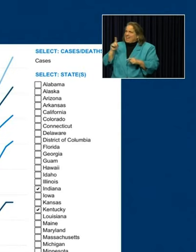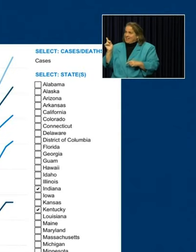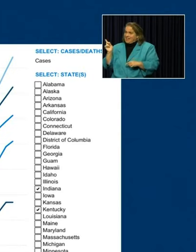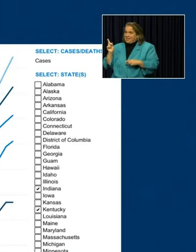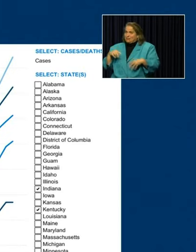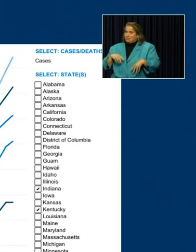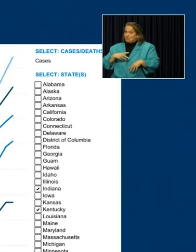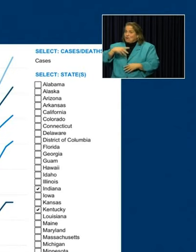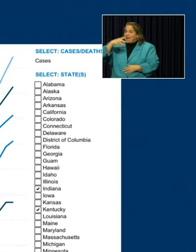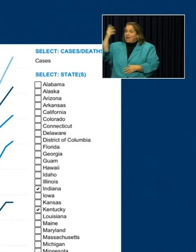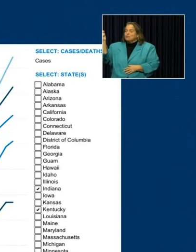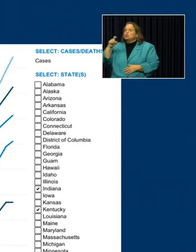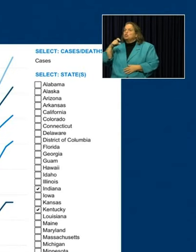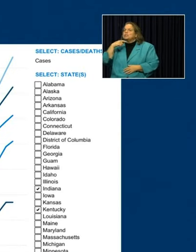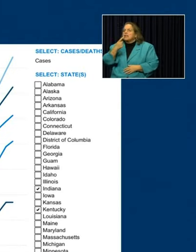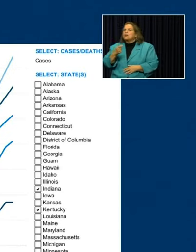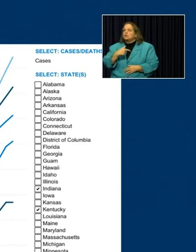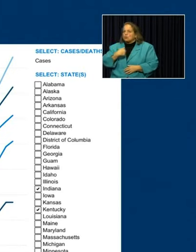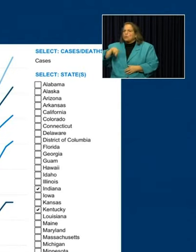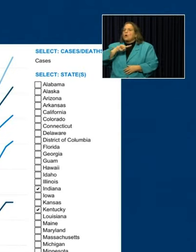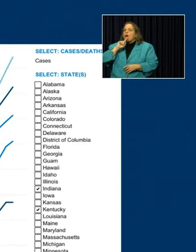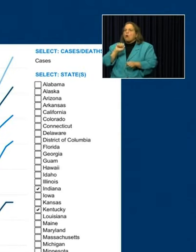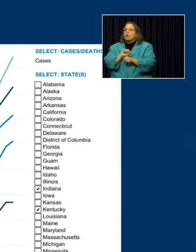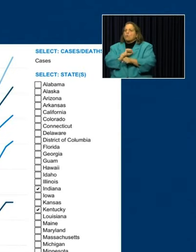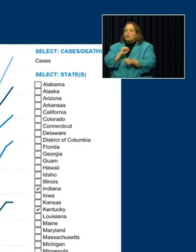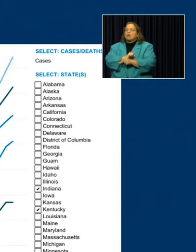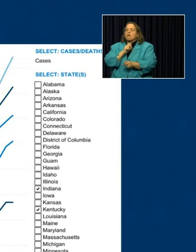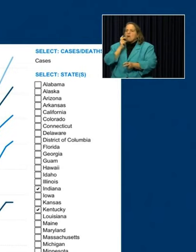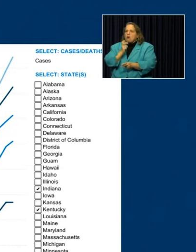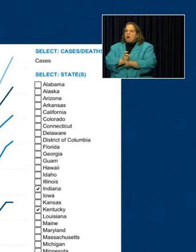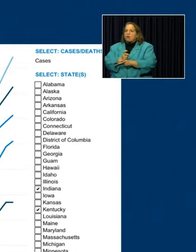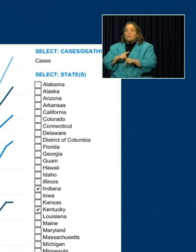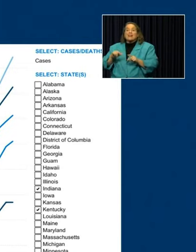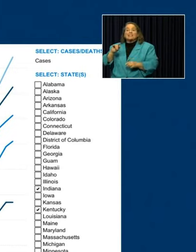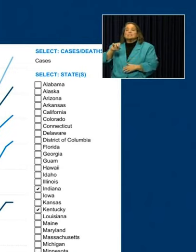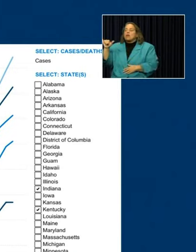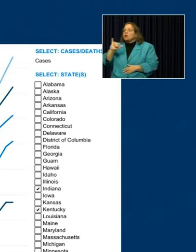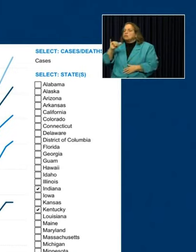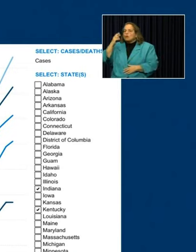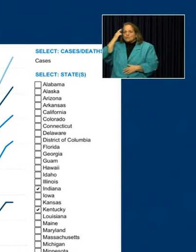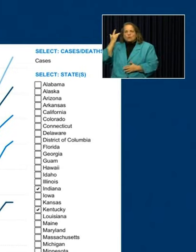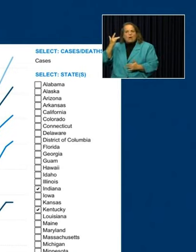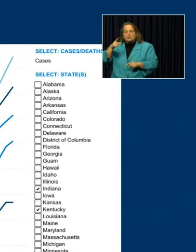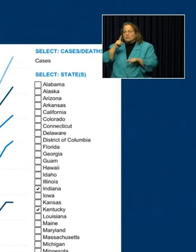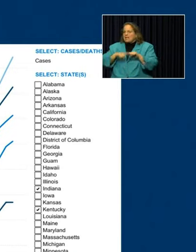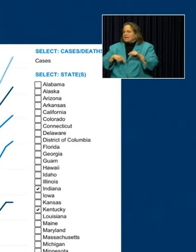NEW PARTNERSHIP WITH KROGER. AGAIN, THAT PARTNERSHIP IS AIMED